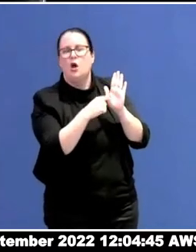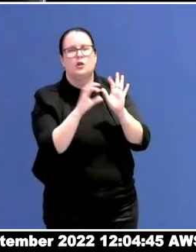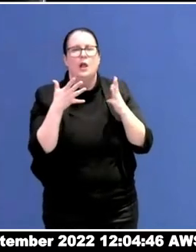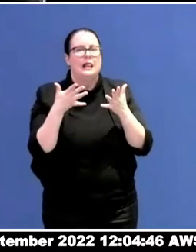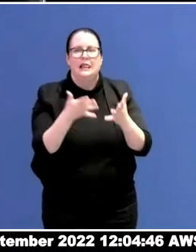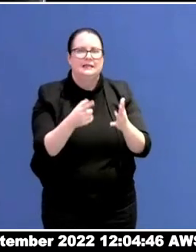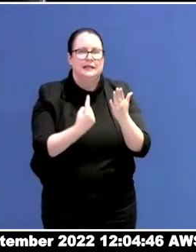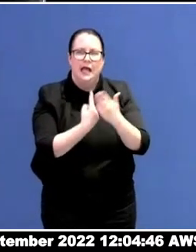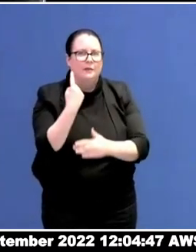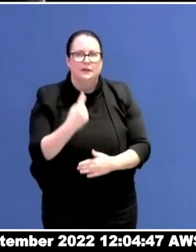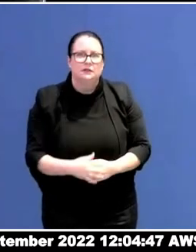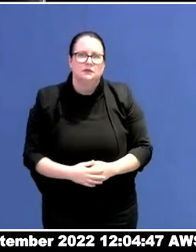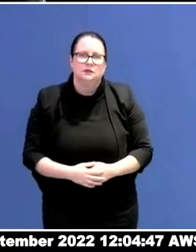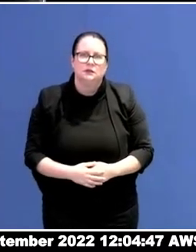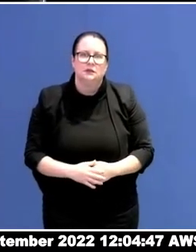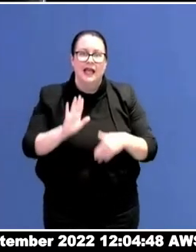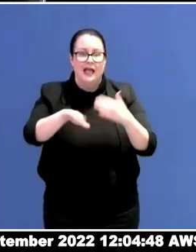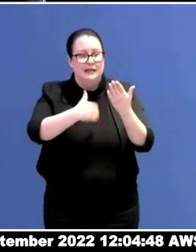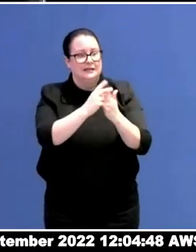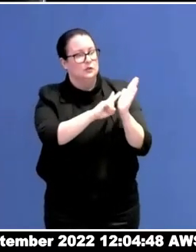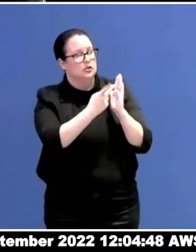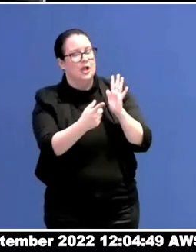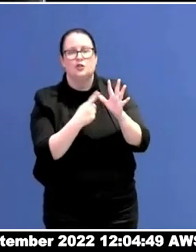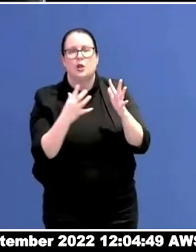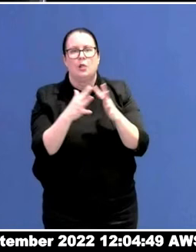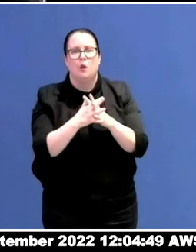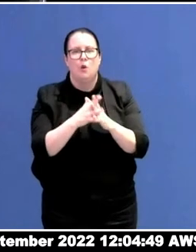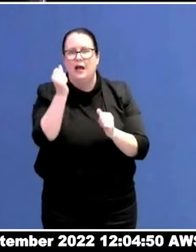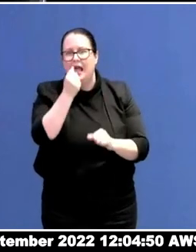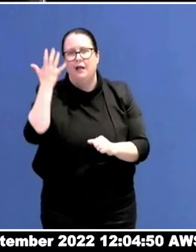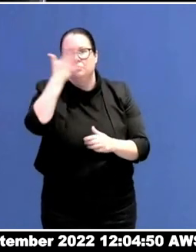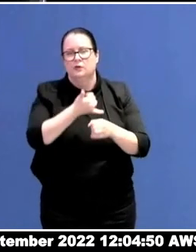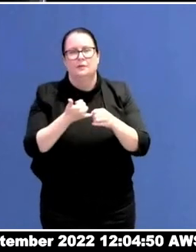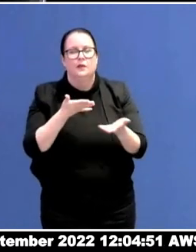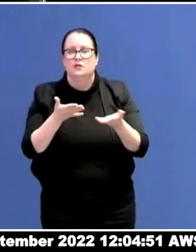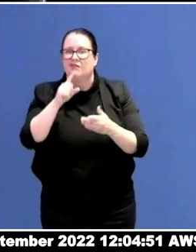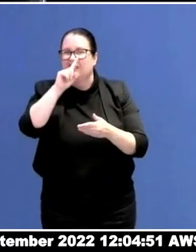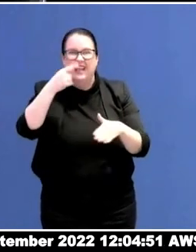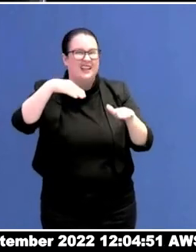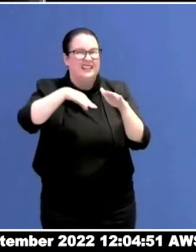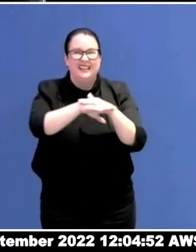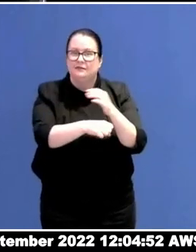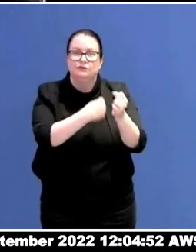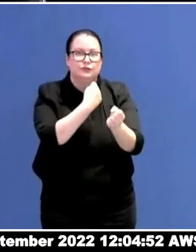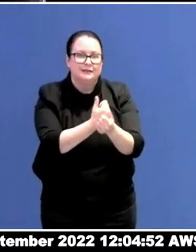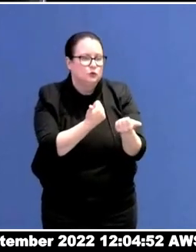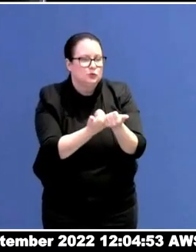And unless that amendment is done then we won't see the Aboriginal Medical Services work in the prison and claim their Medicare rebate.